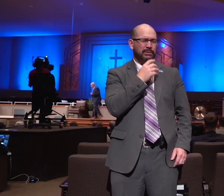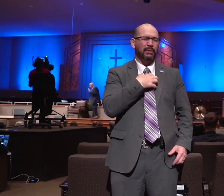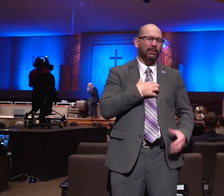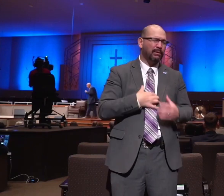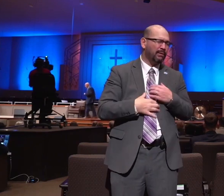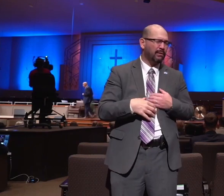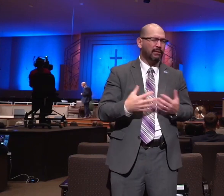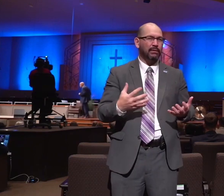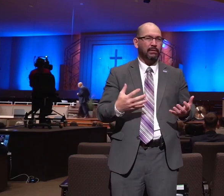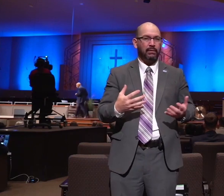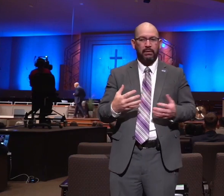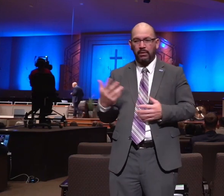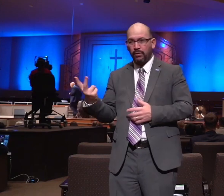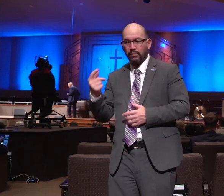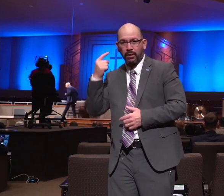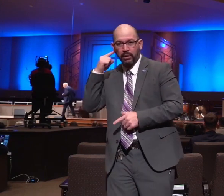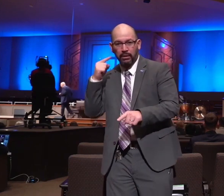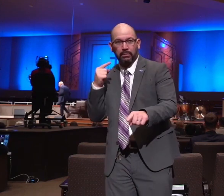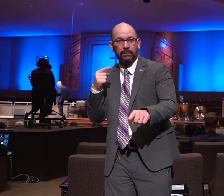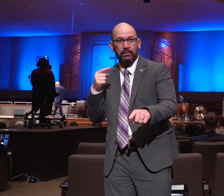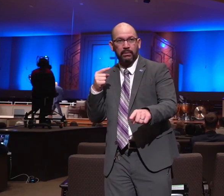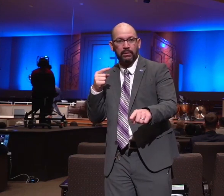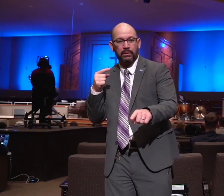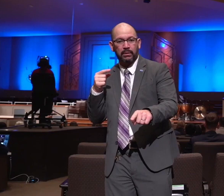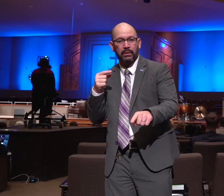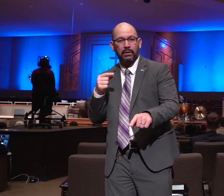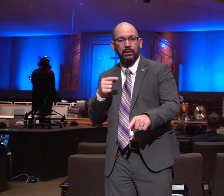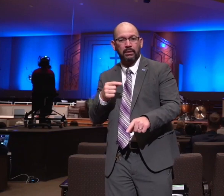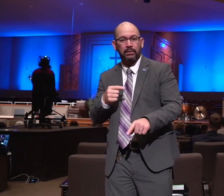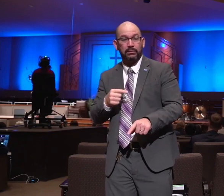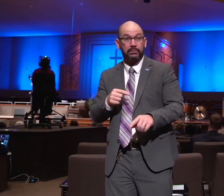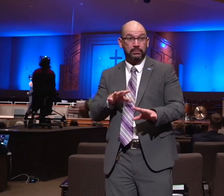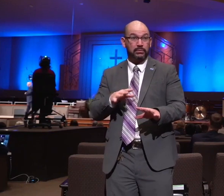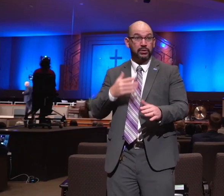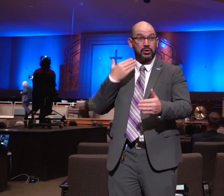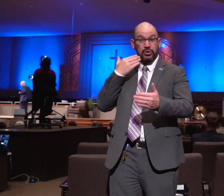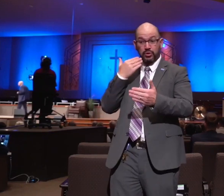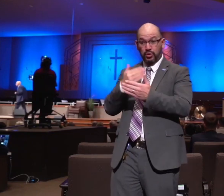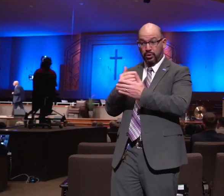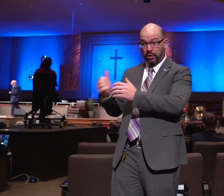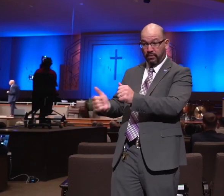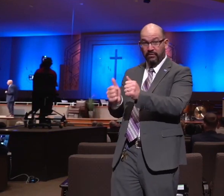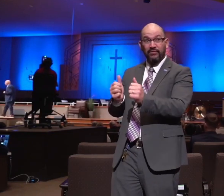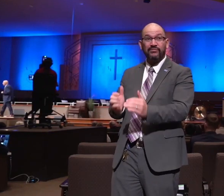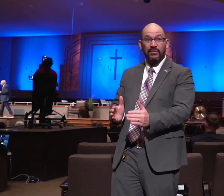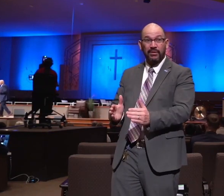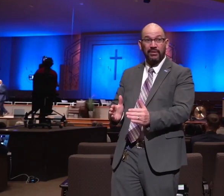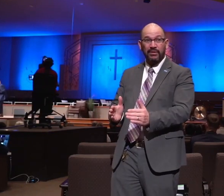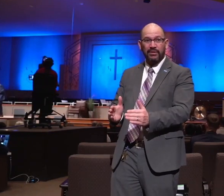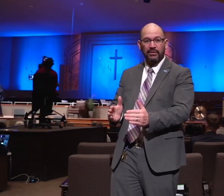they were attentive to his words a good follower